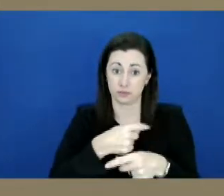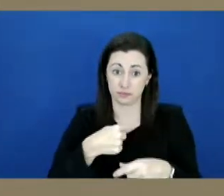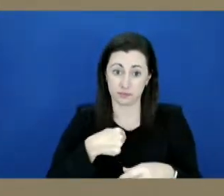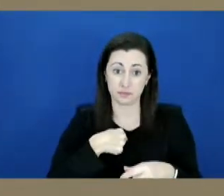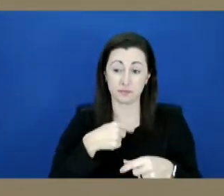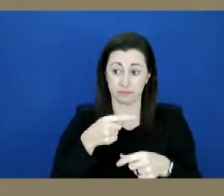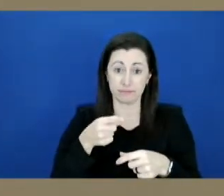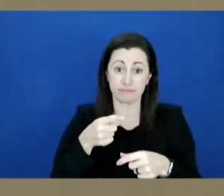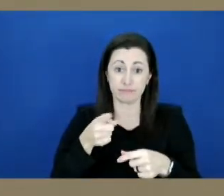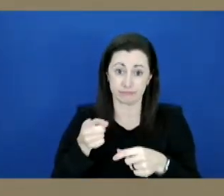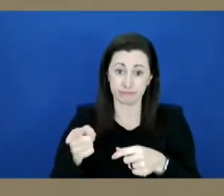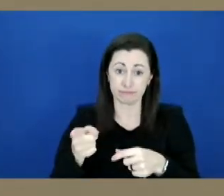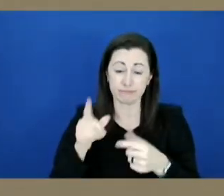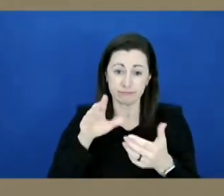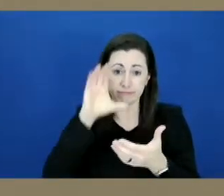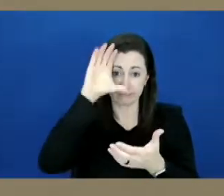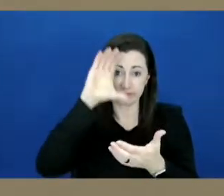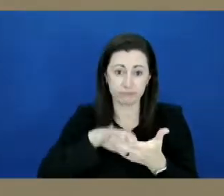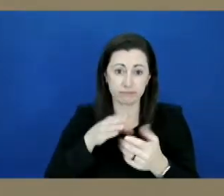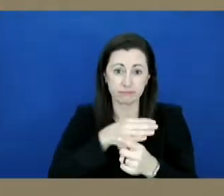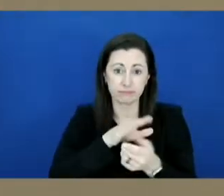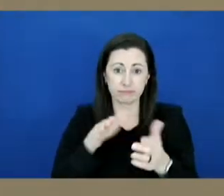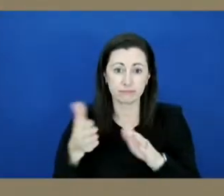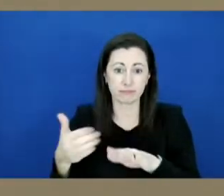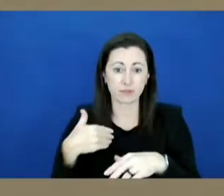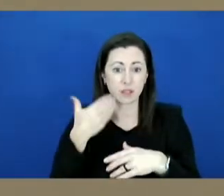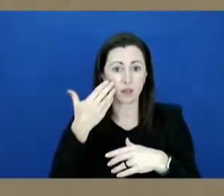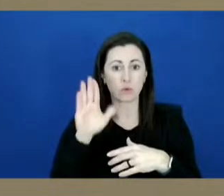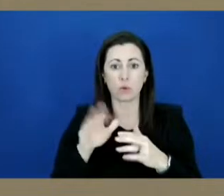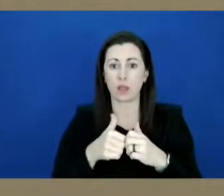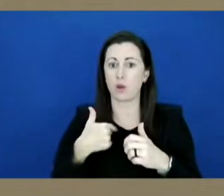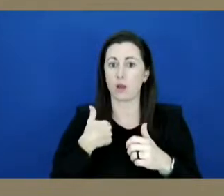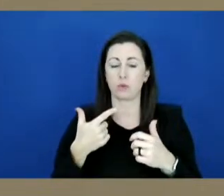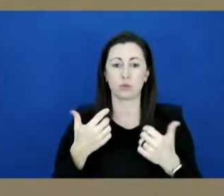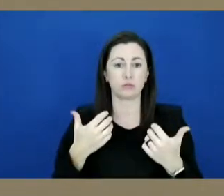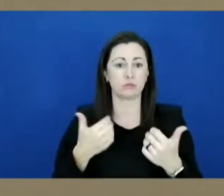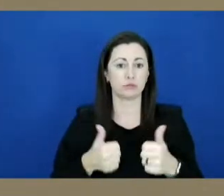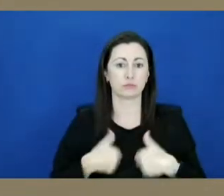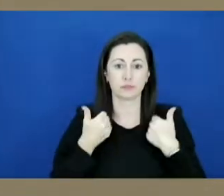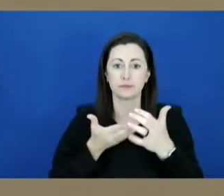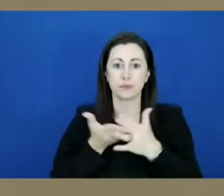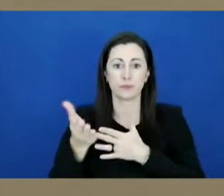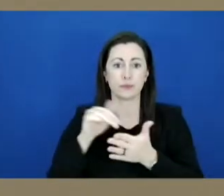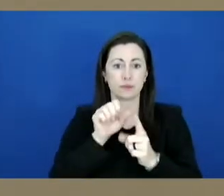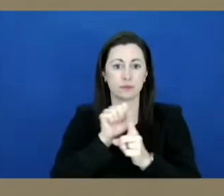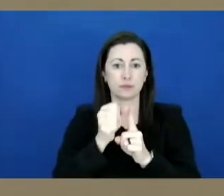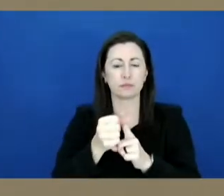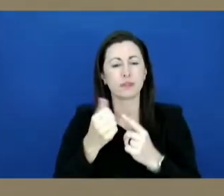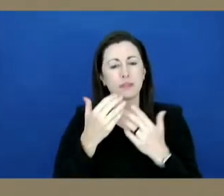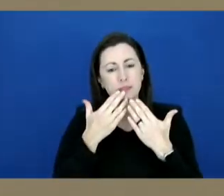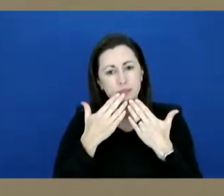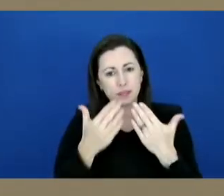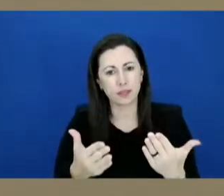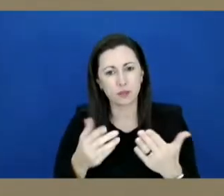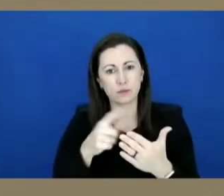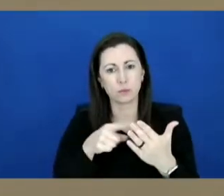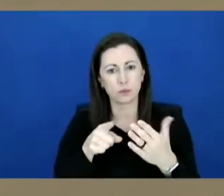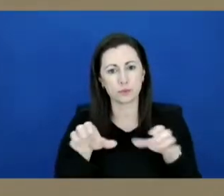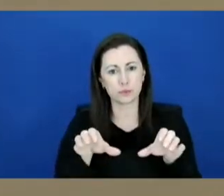HOSPITAL AND THE NURSES TAKING